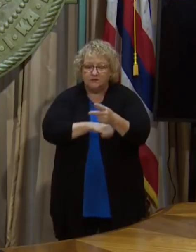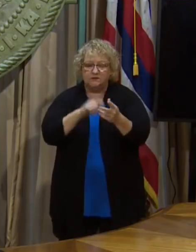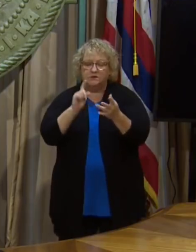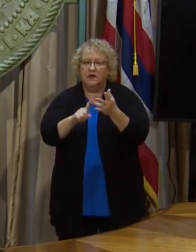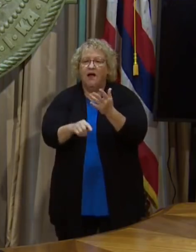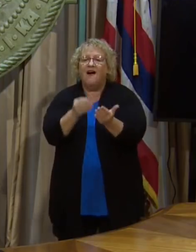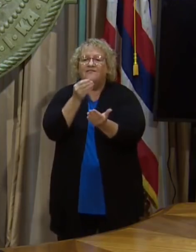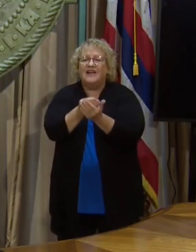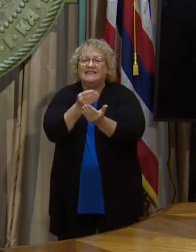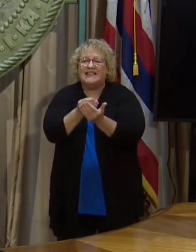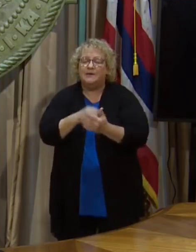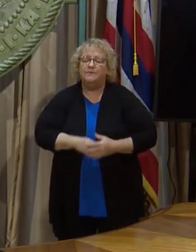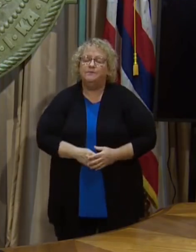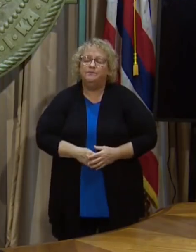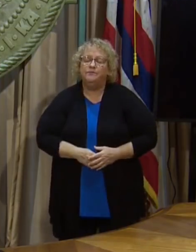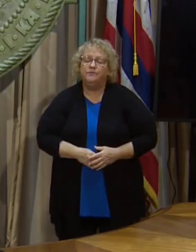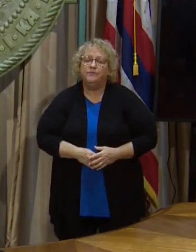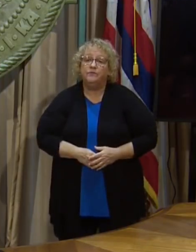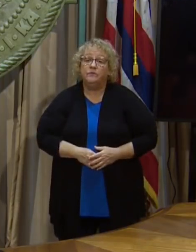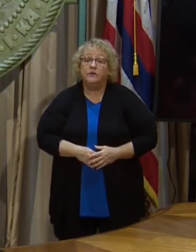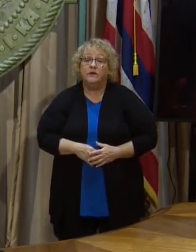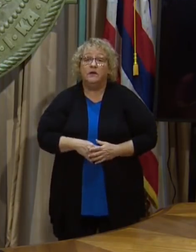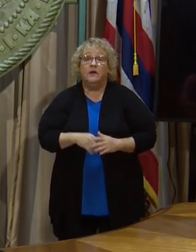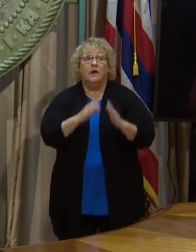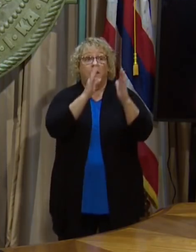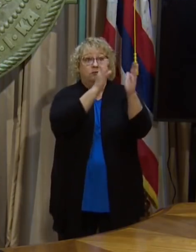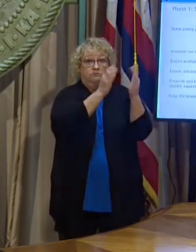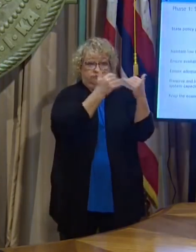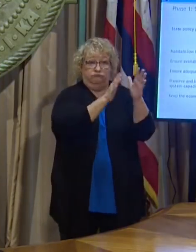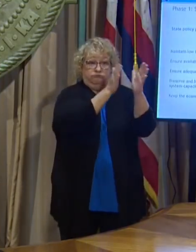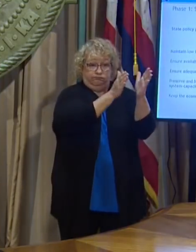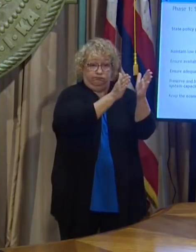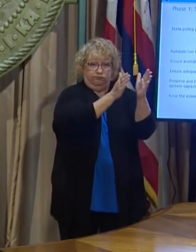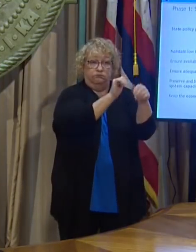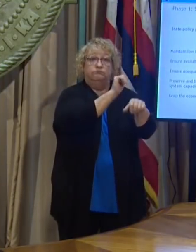EQUIPMENT.